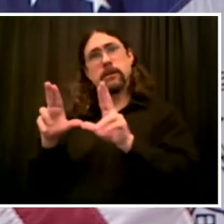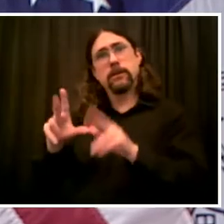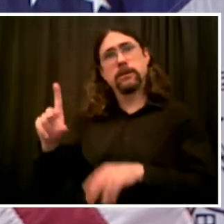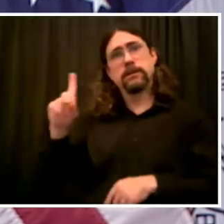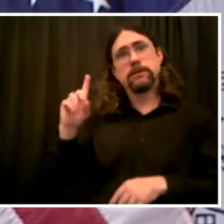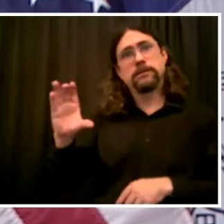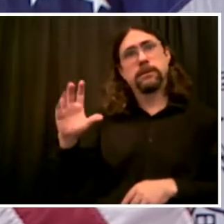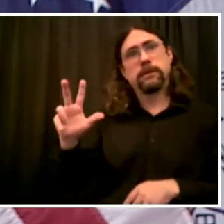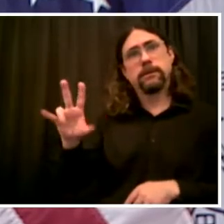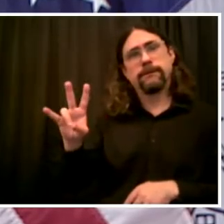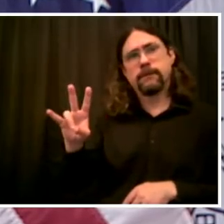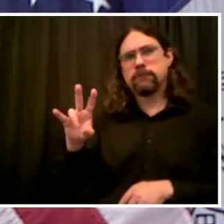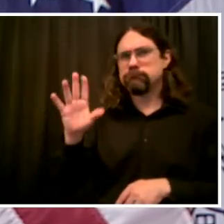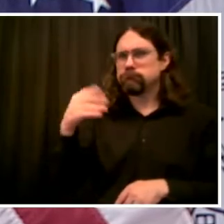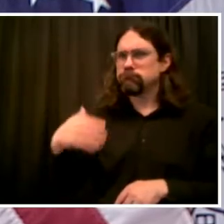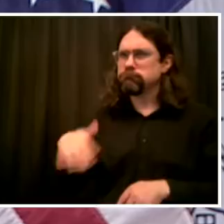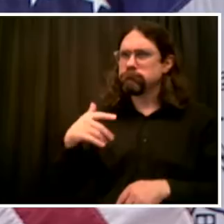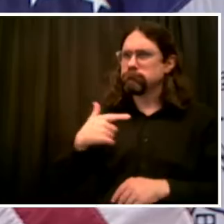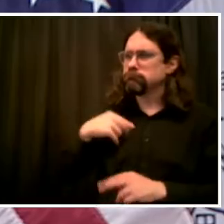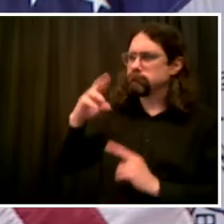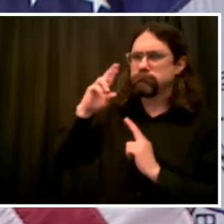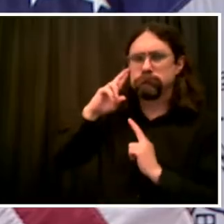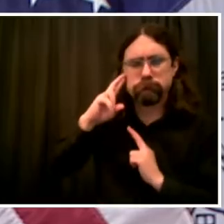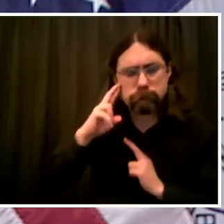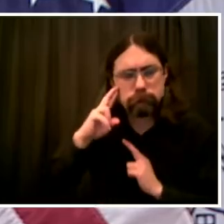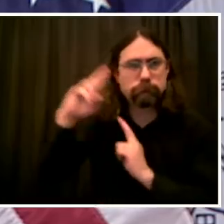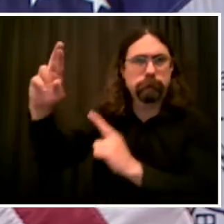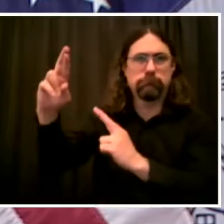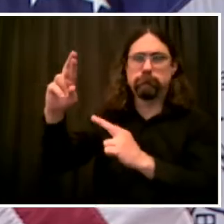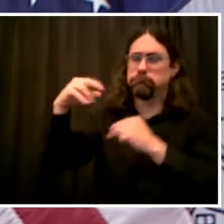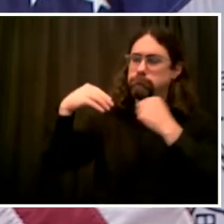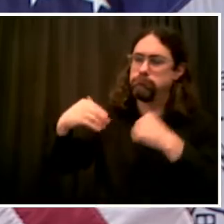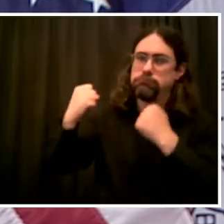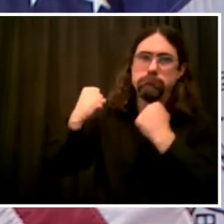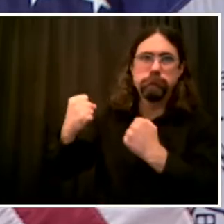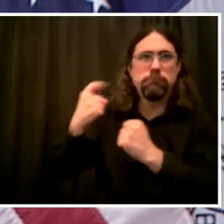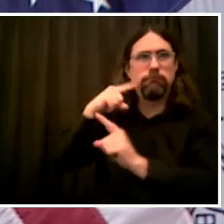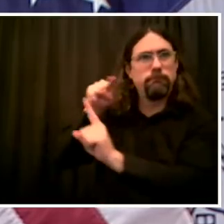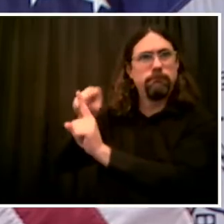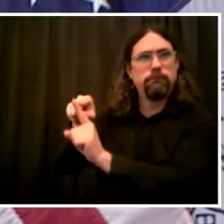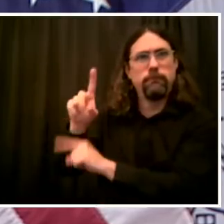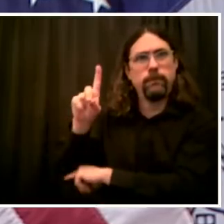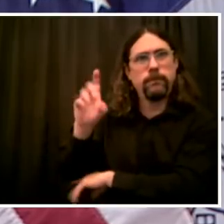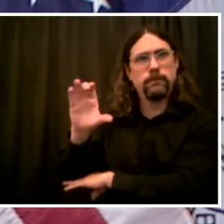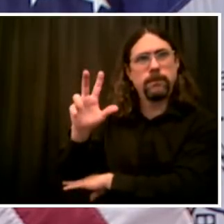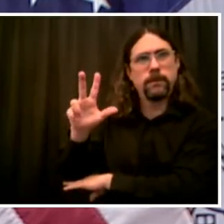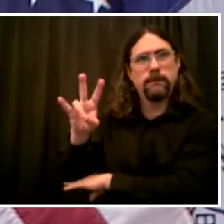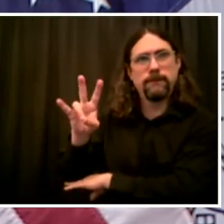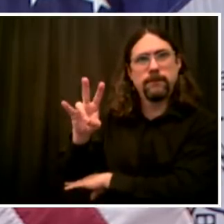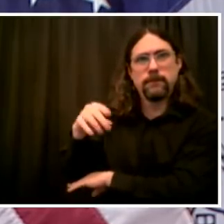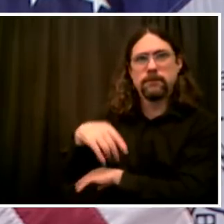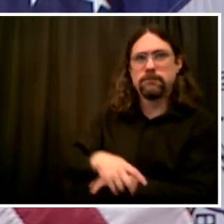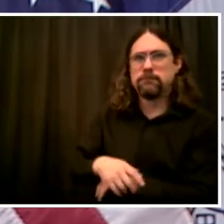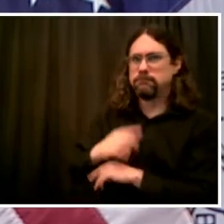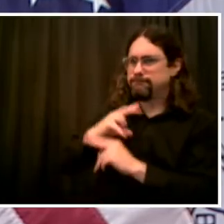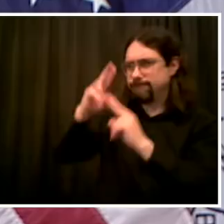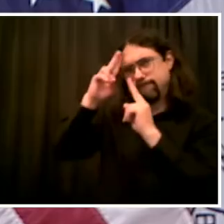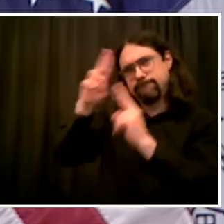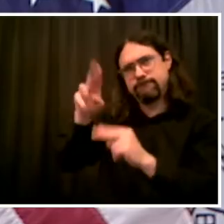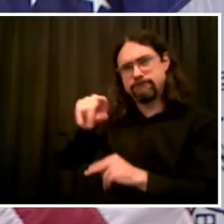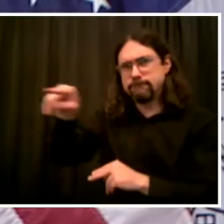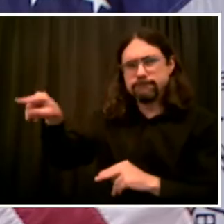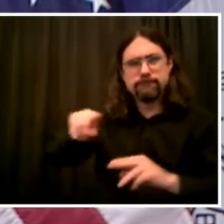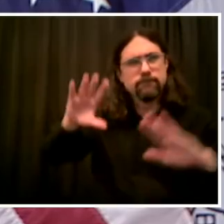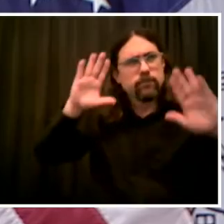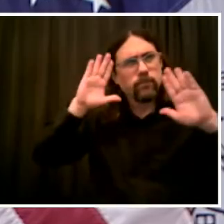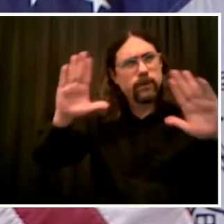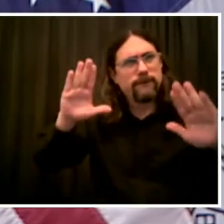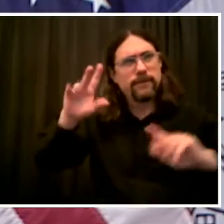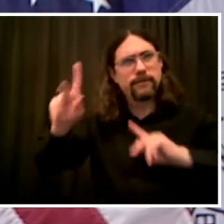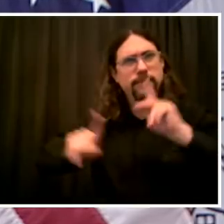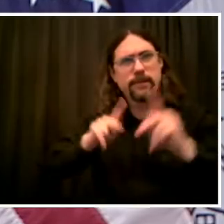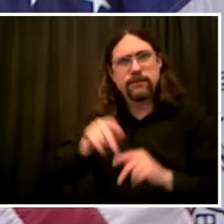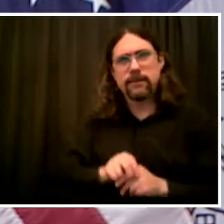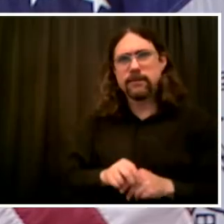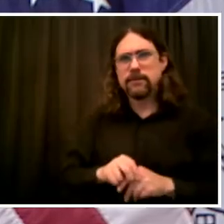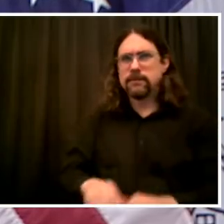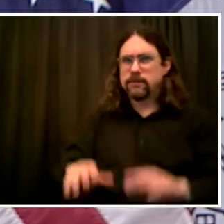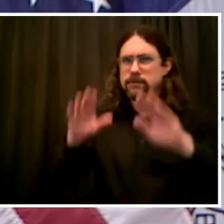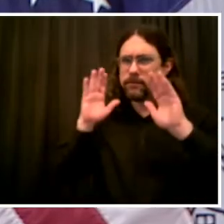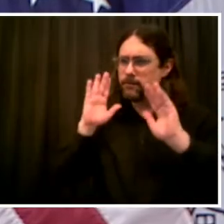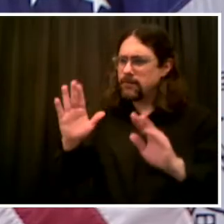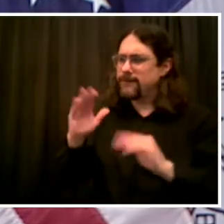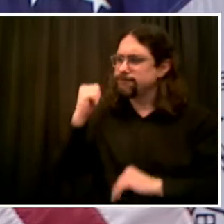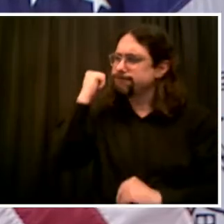TO AFFIRM I HAVE